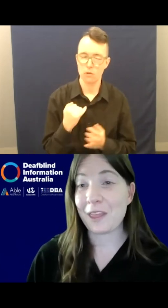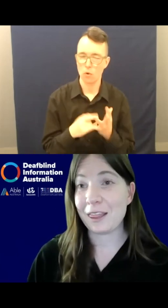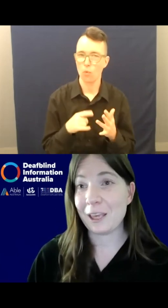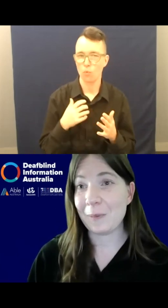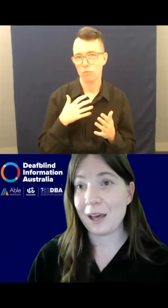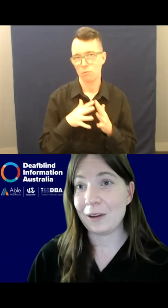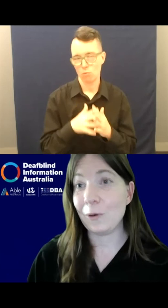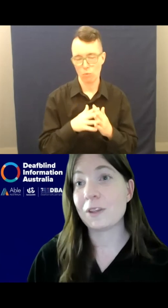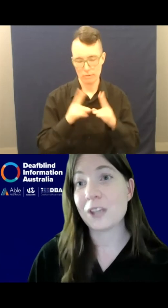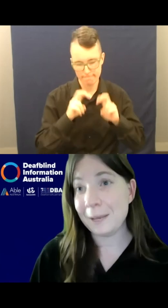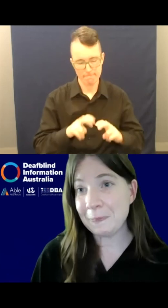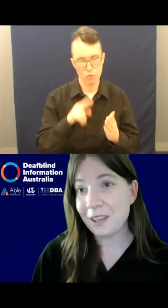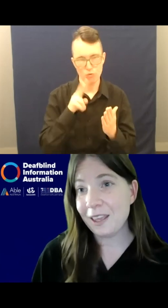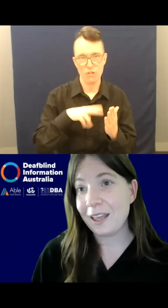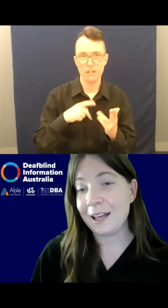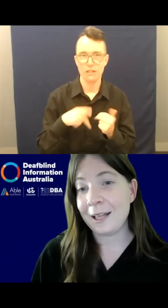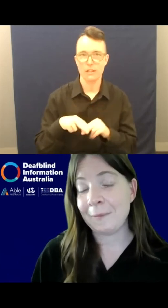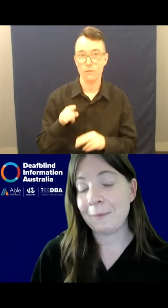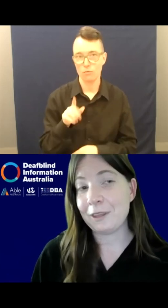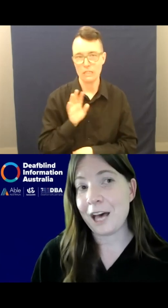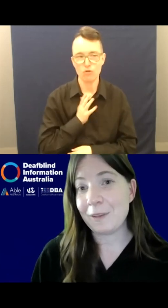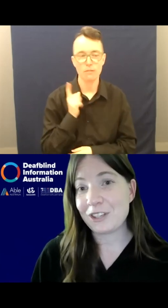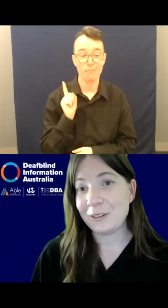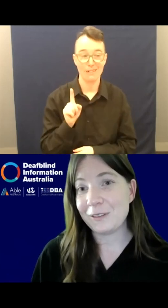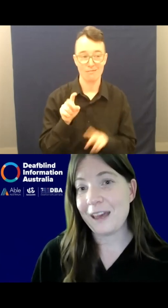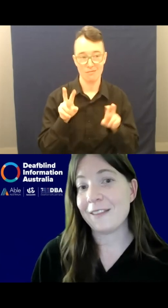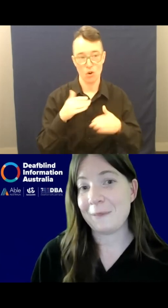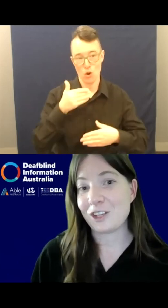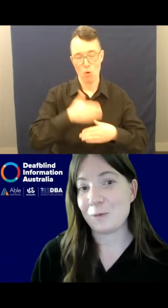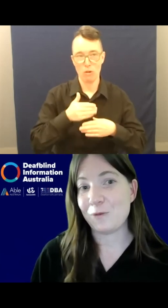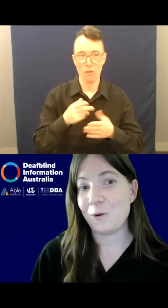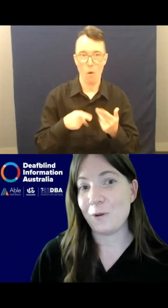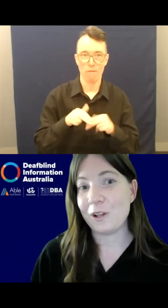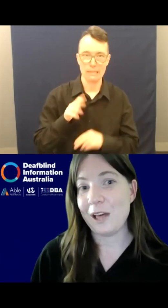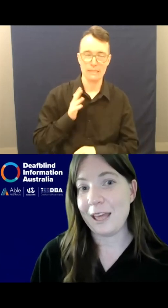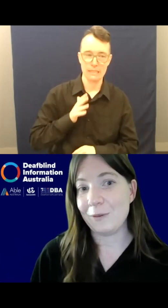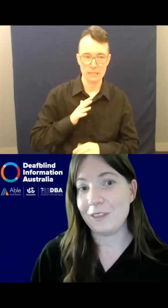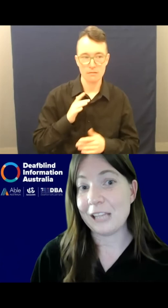think about all the time with art materials. As I mentioned before the client with the clay,